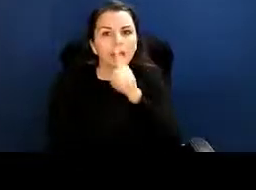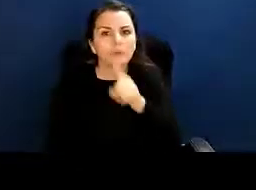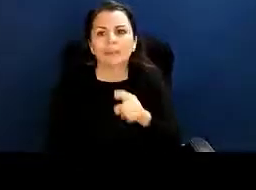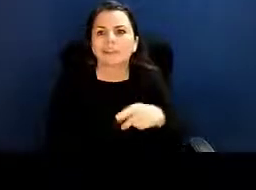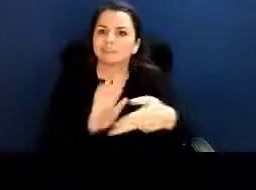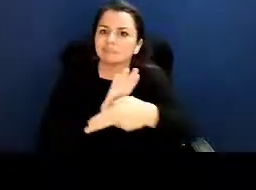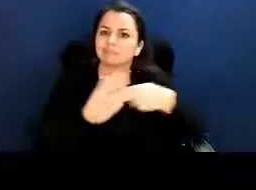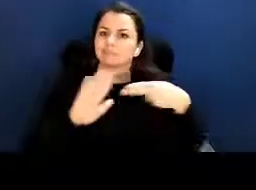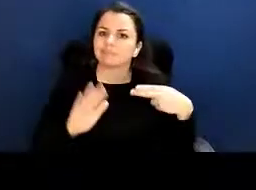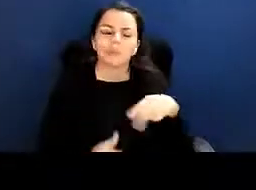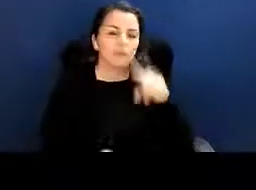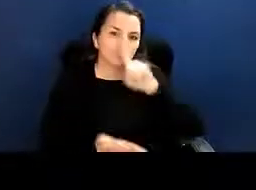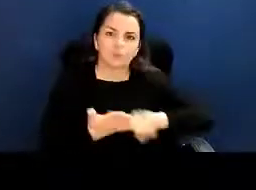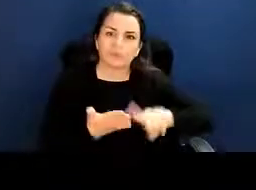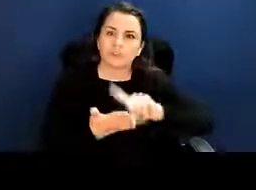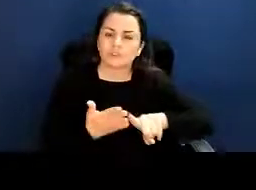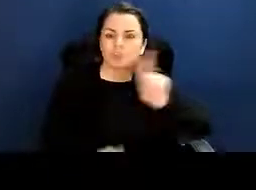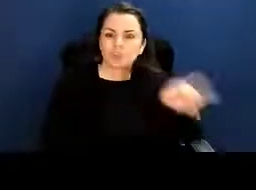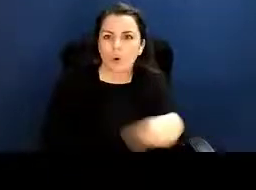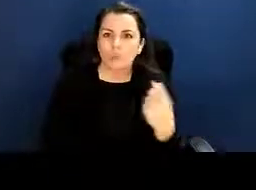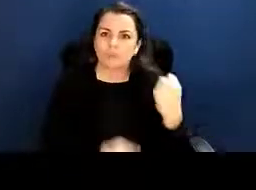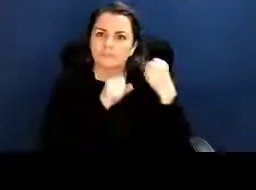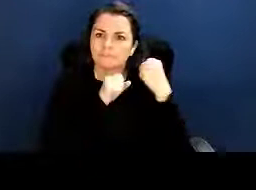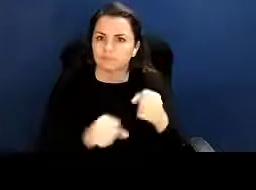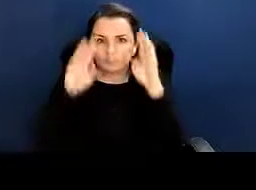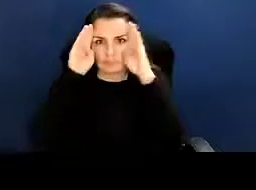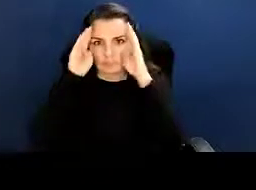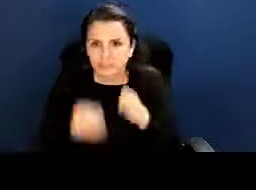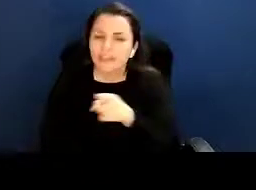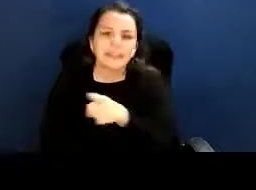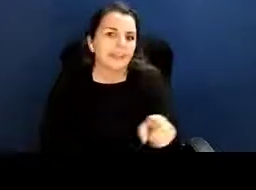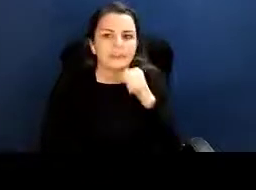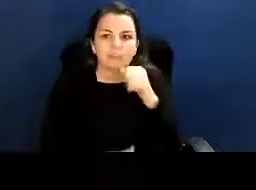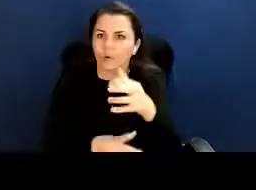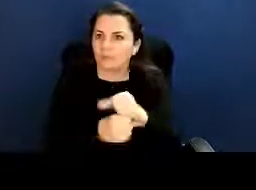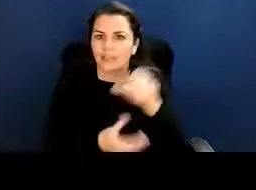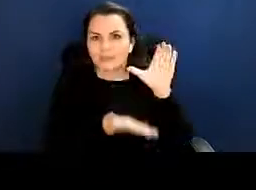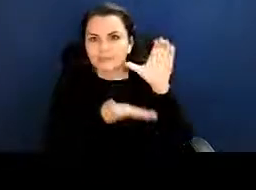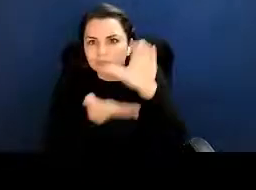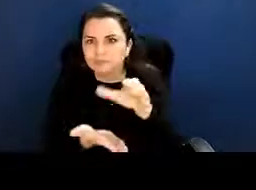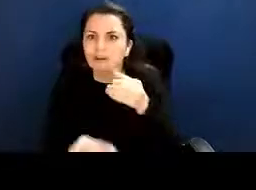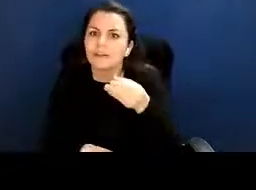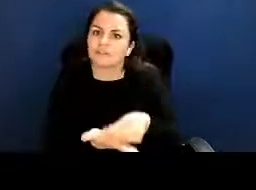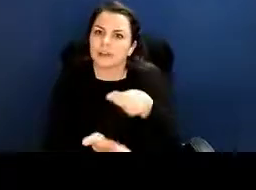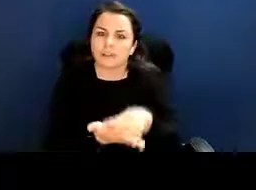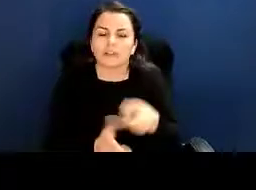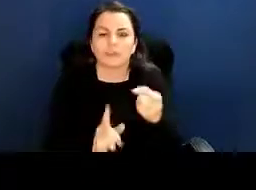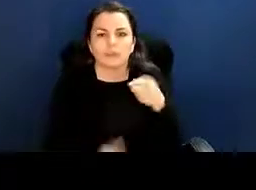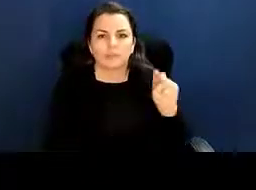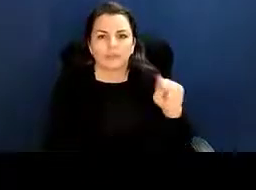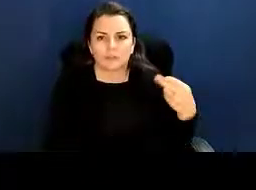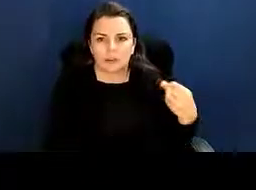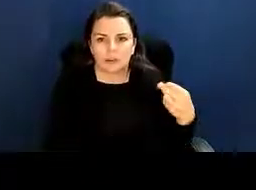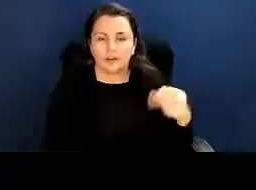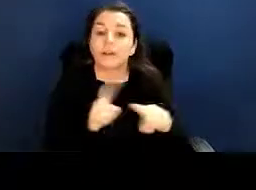They don't receive substantial funding from the NIH. There are two key features to this program.